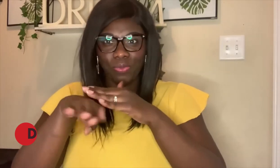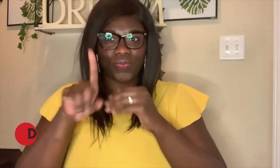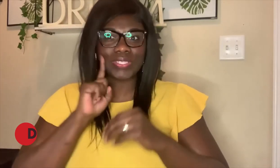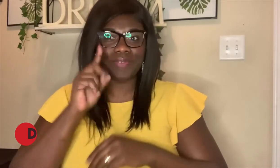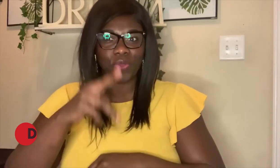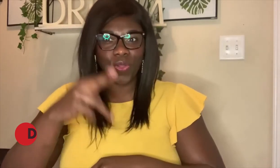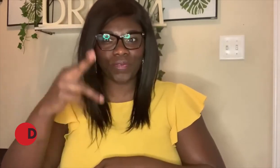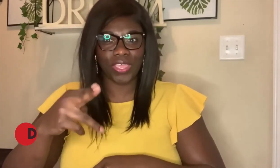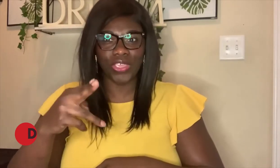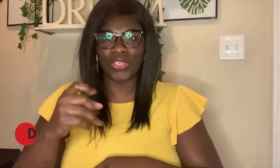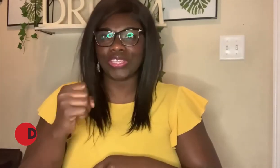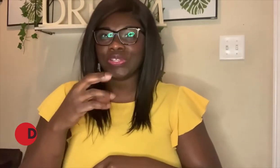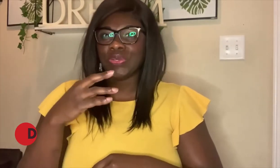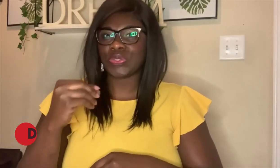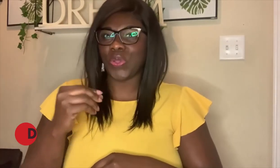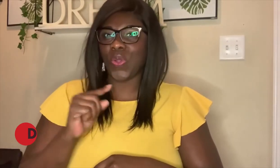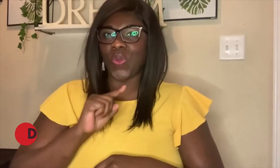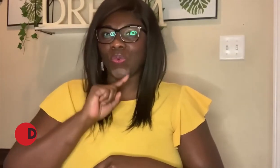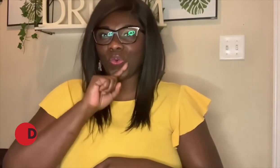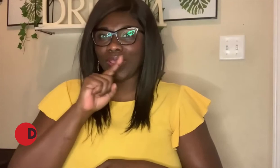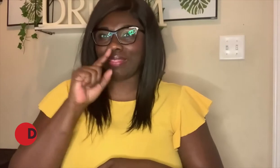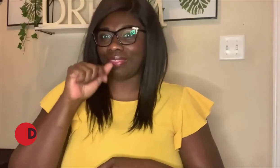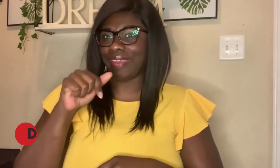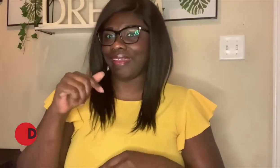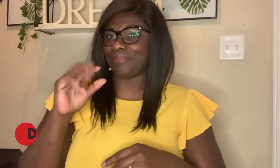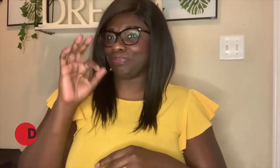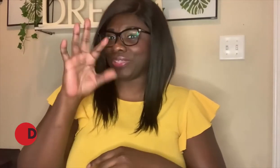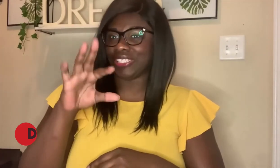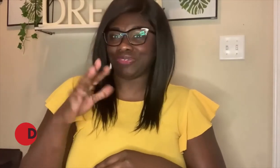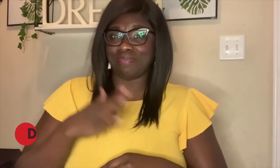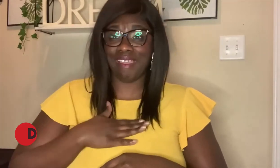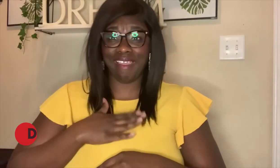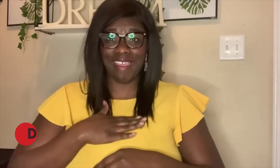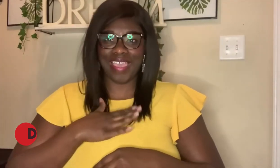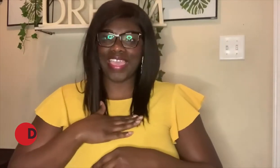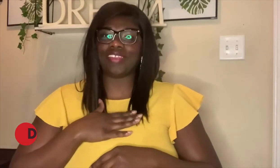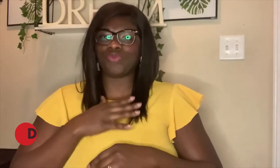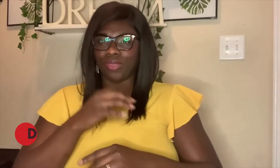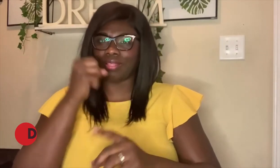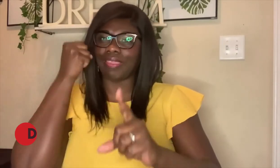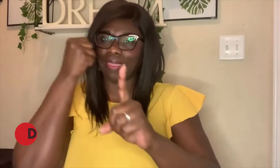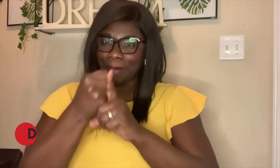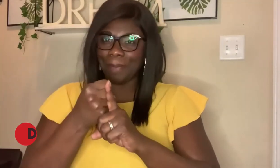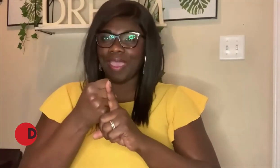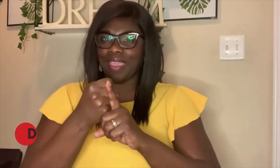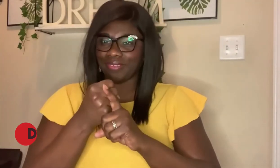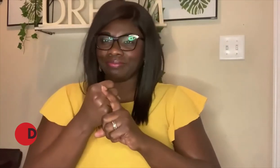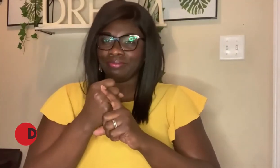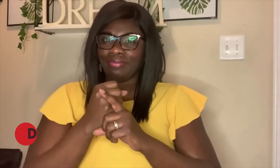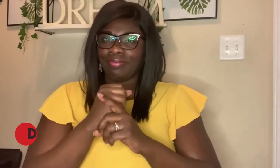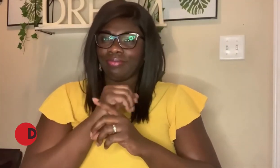accessible to Deaf and hard of hearing so really my pitch had an impact